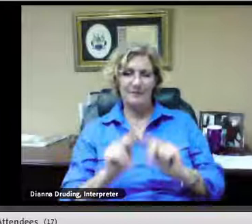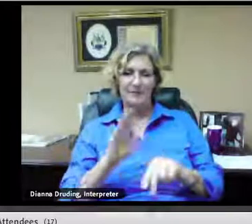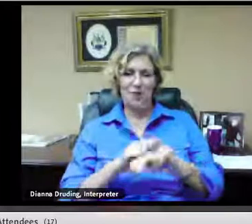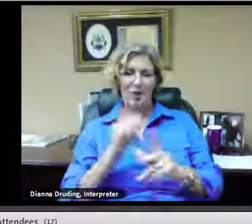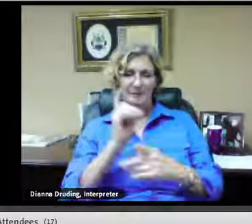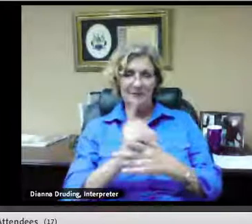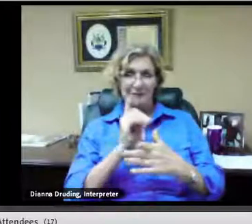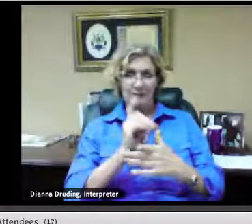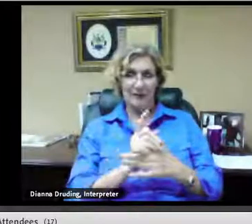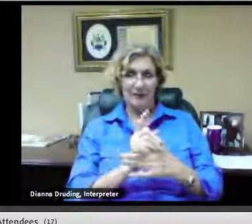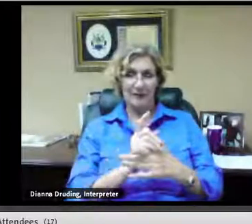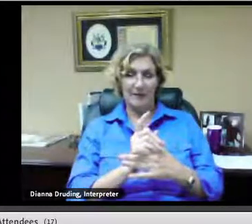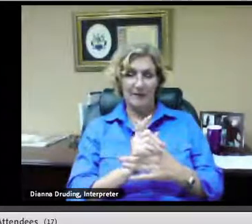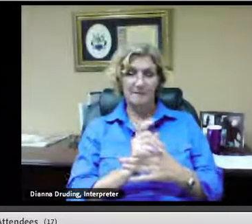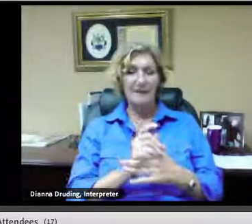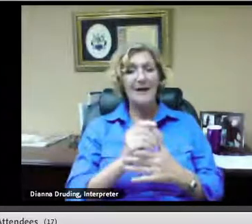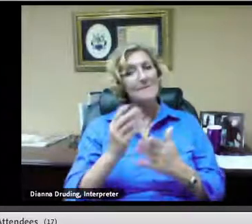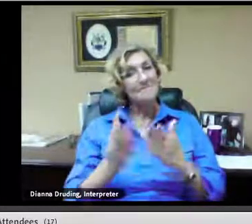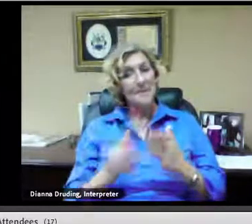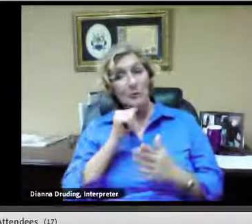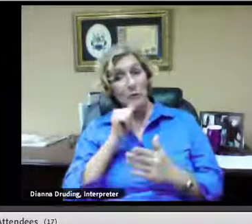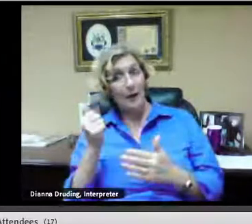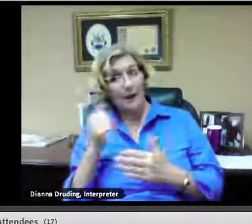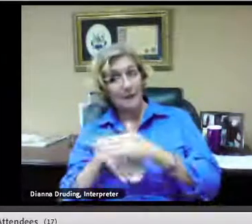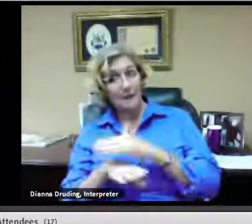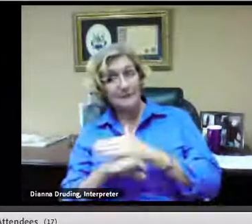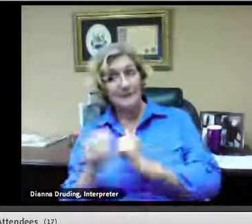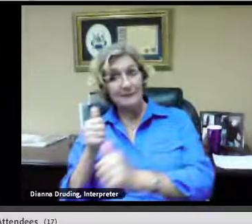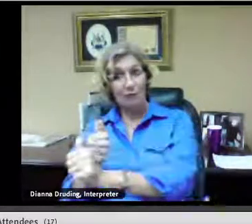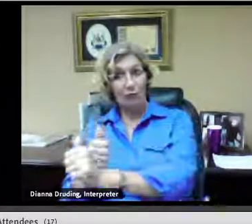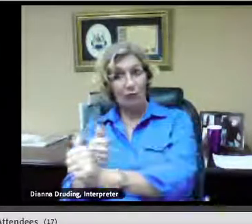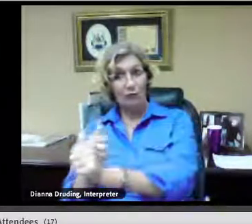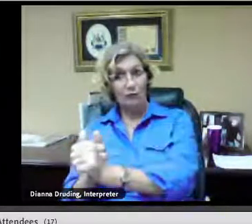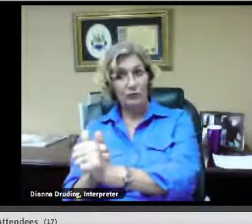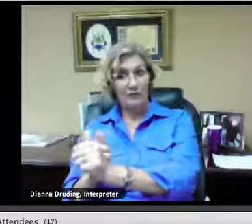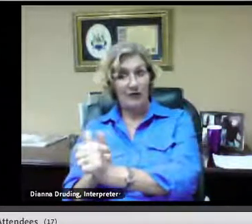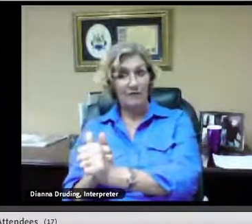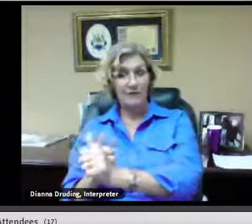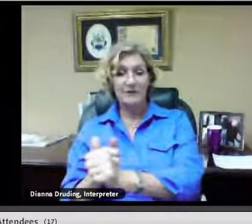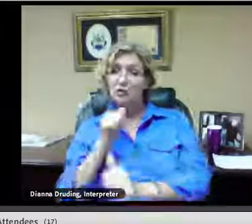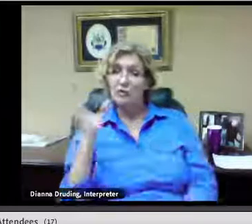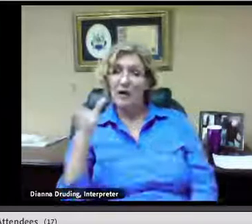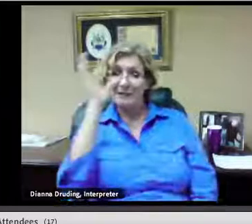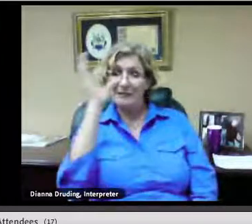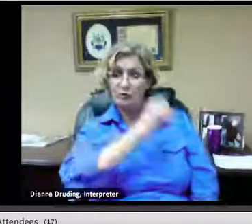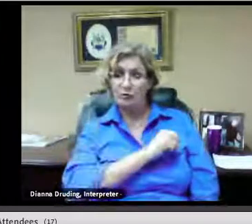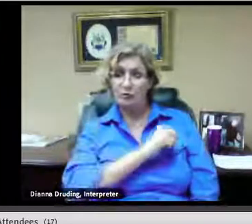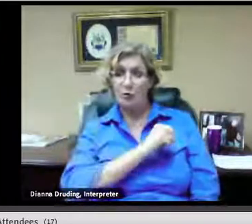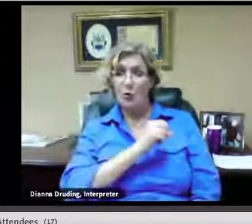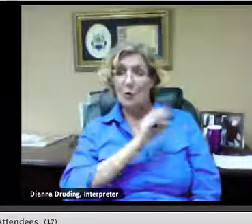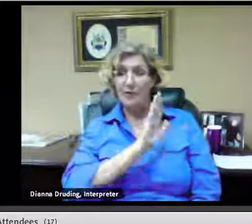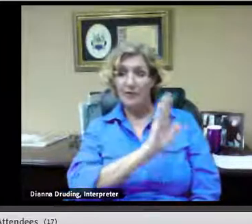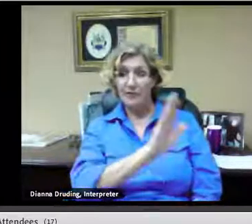Do not assume because the person has a disability, he or she is easily offended. Okay? You're going to know, just like you would know with anyone,